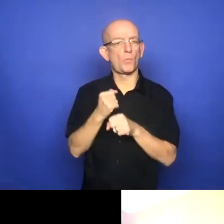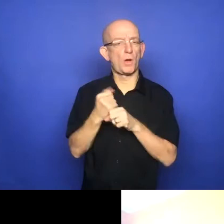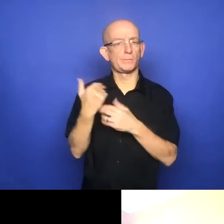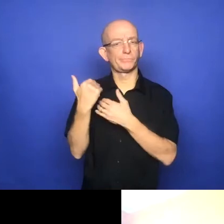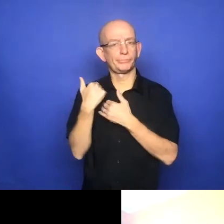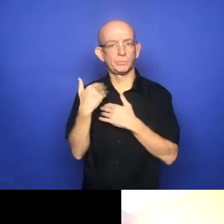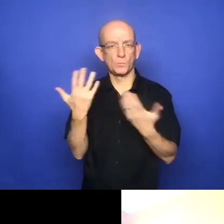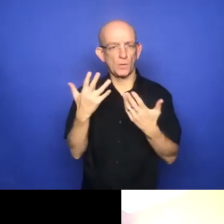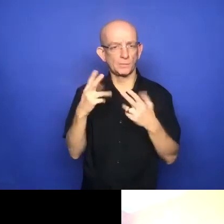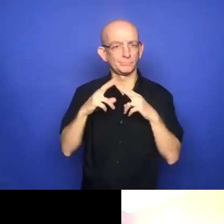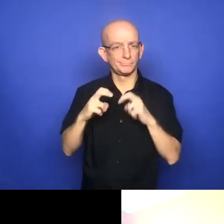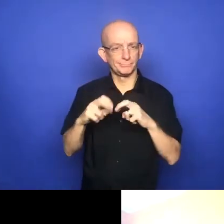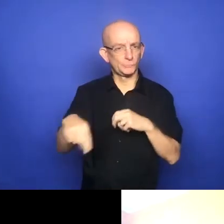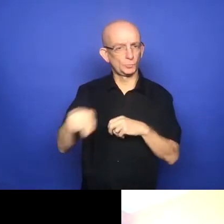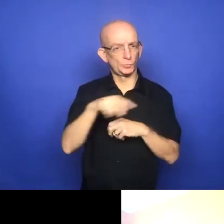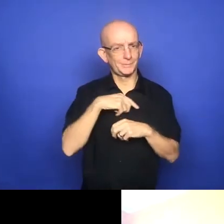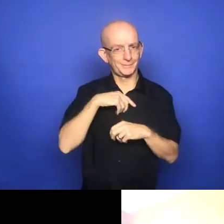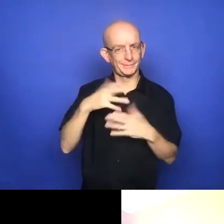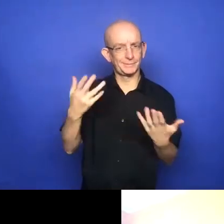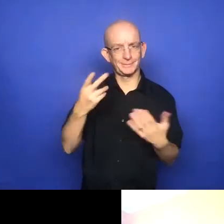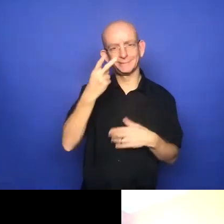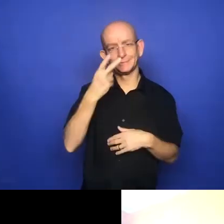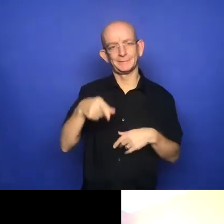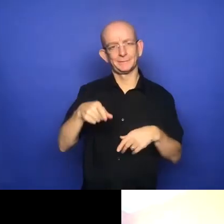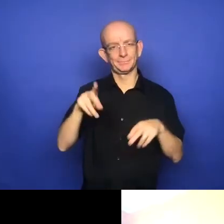also further work that is ongoing in terms of analysis, what we